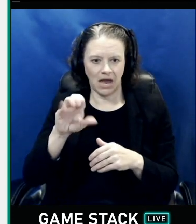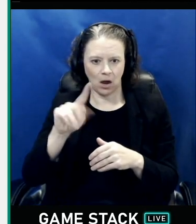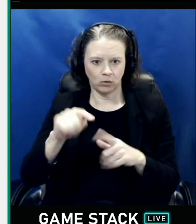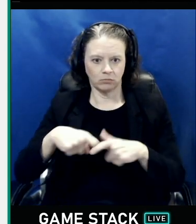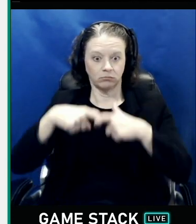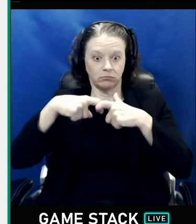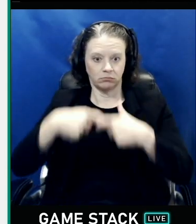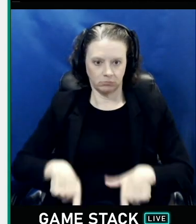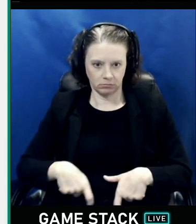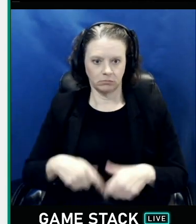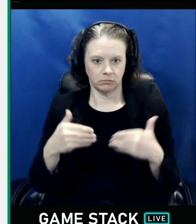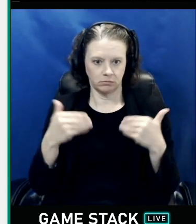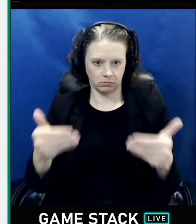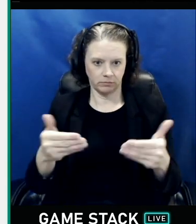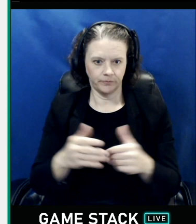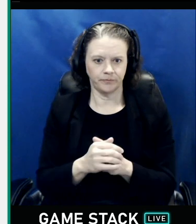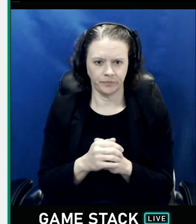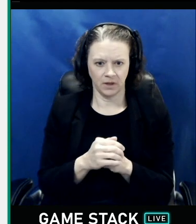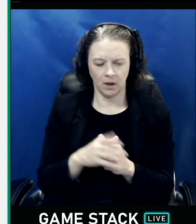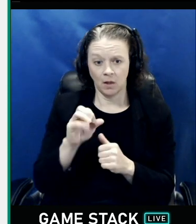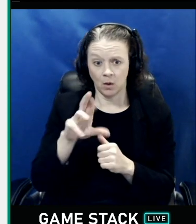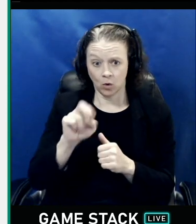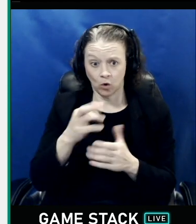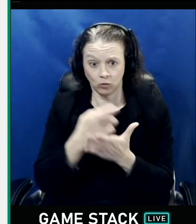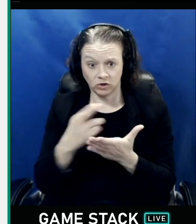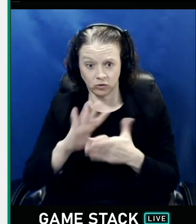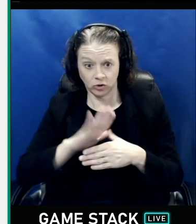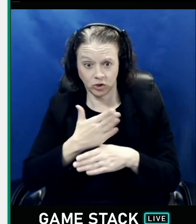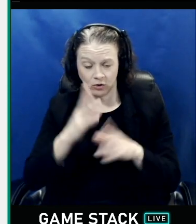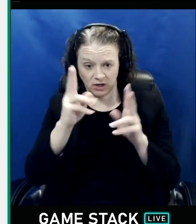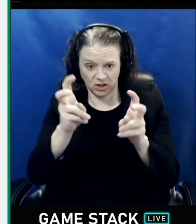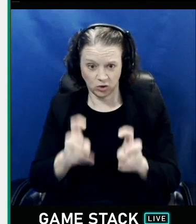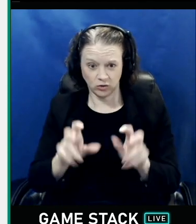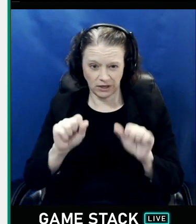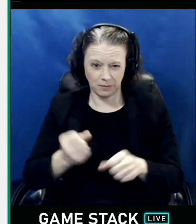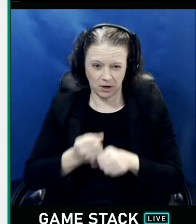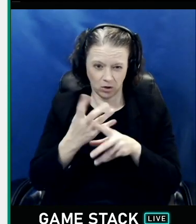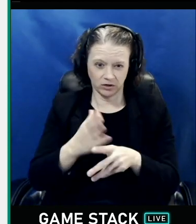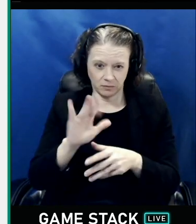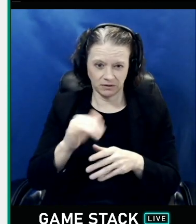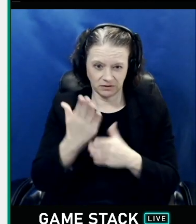thread scheduling and core resource sharing issues caused by some bad user spin locks.